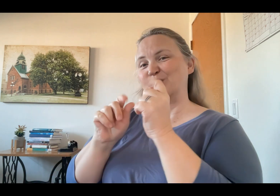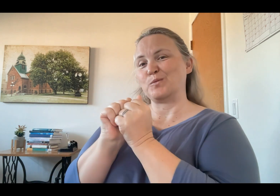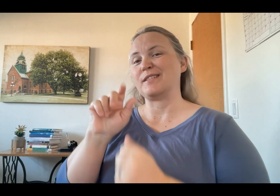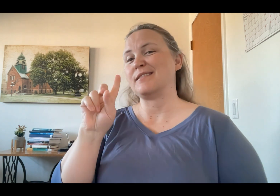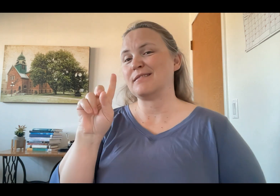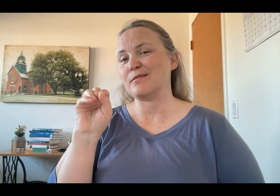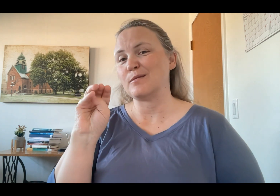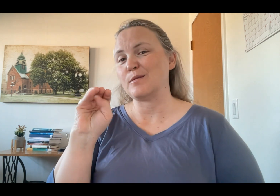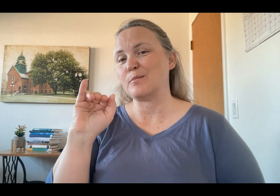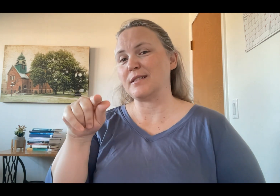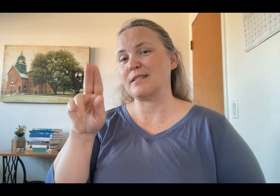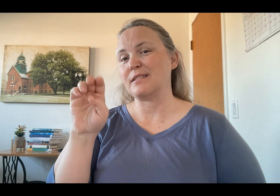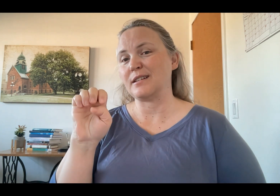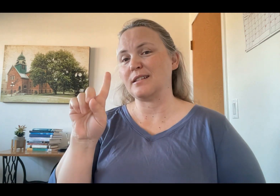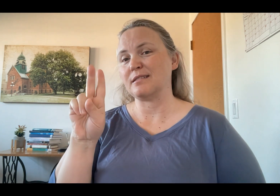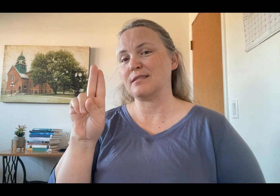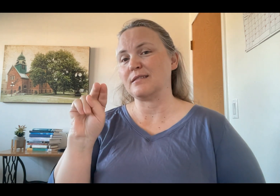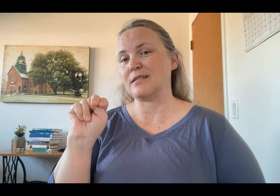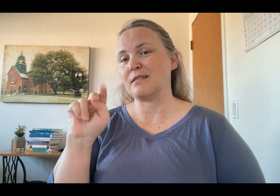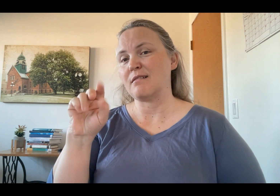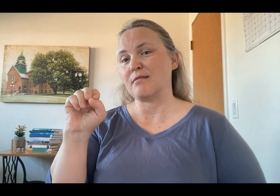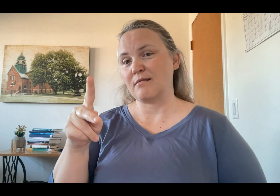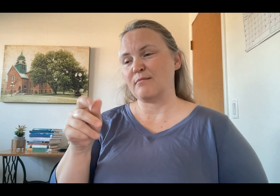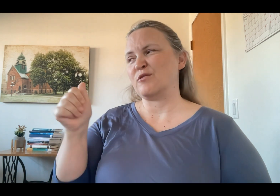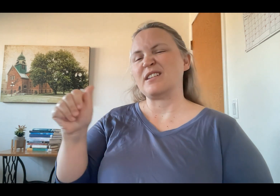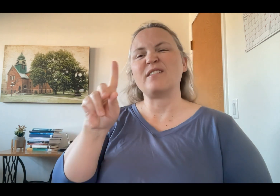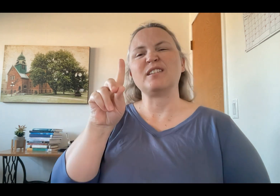digital accessibility consultant and trainer click the link above.